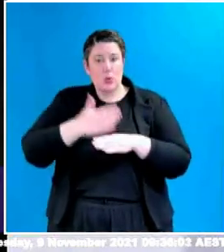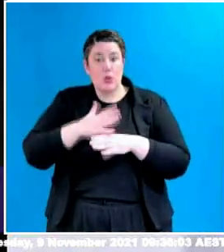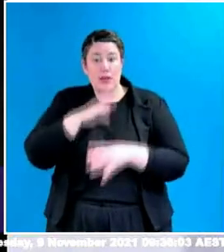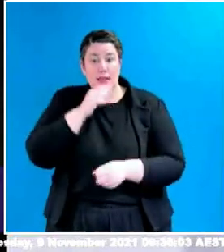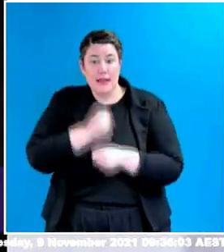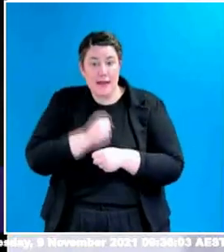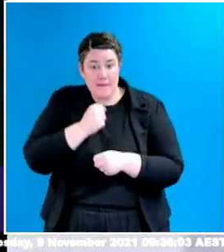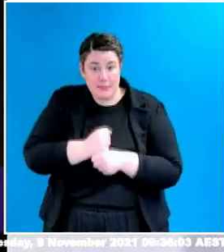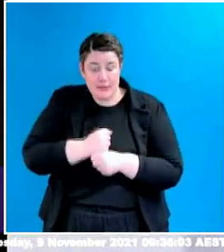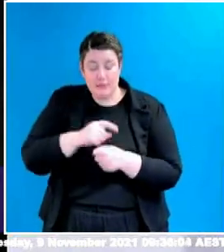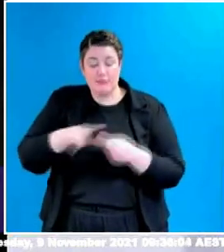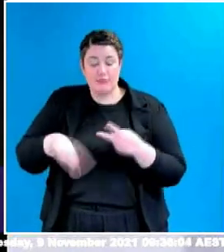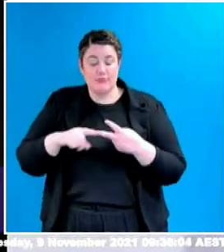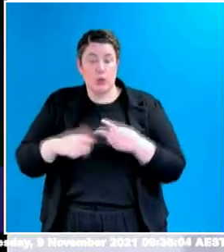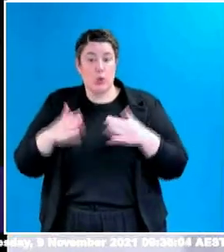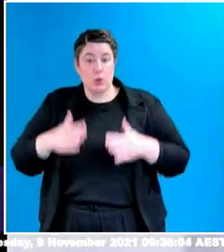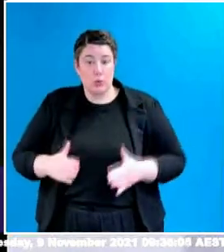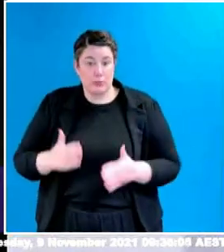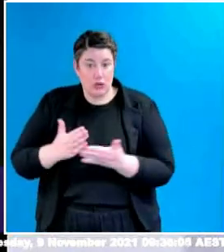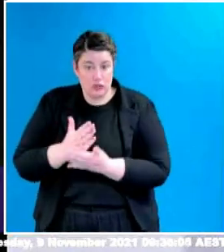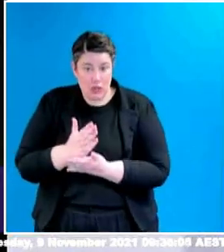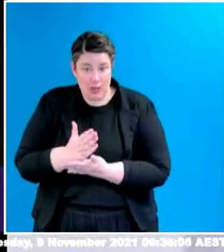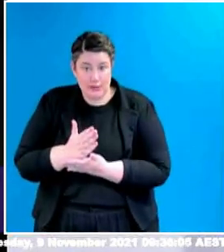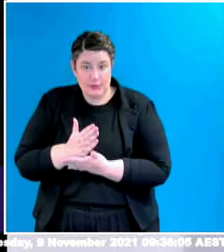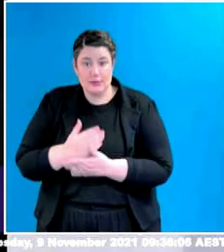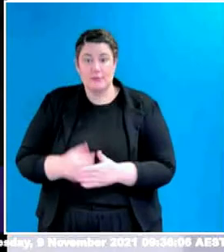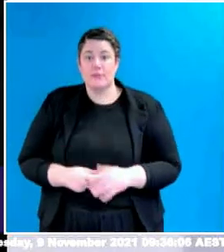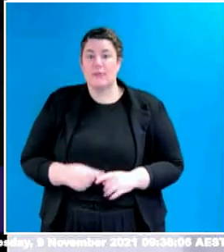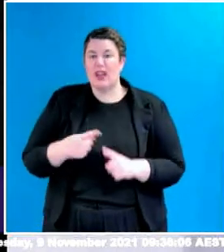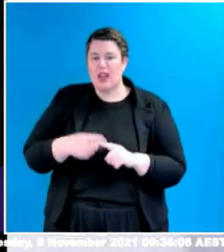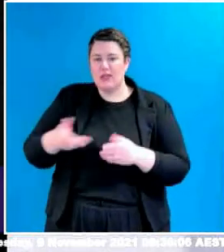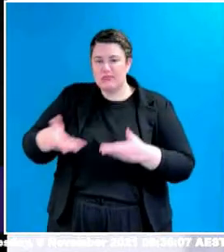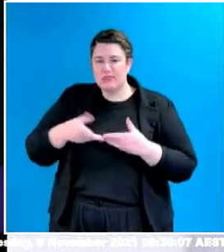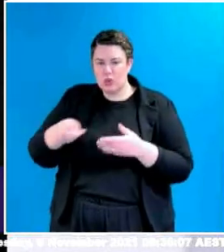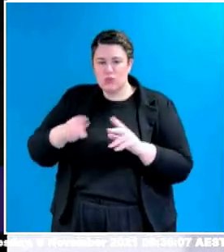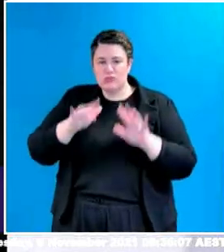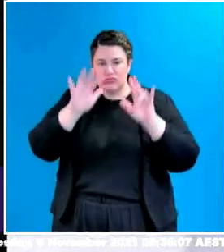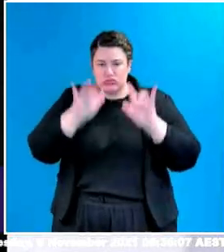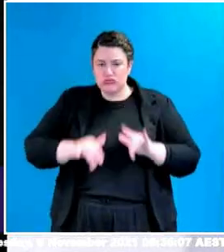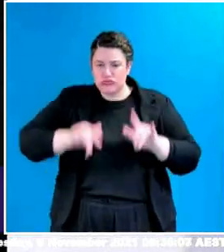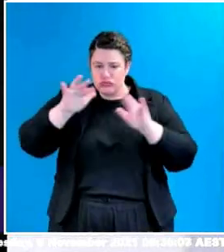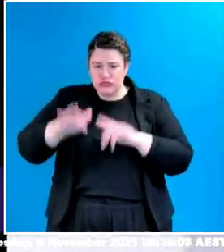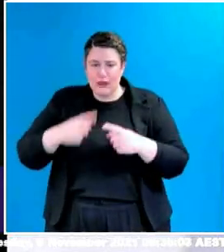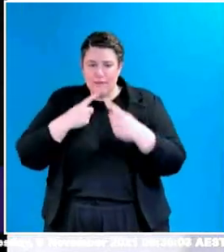human rights, also your publications and various awards.